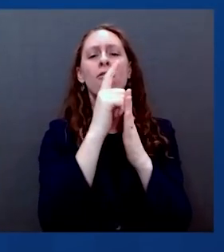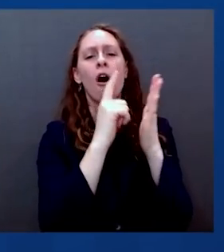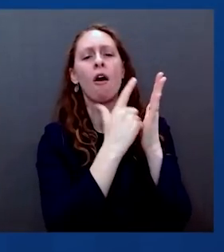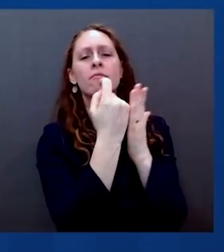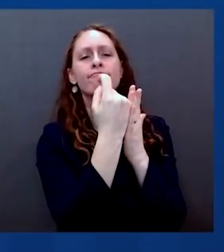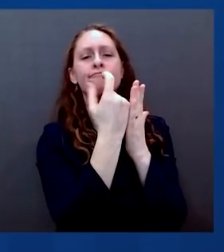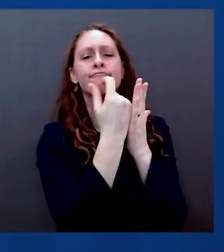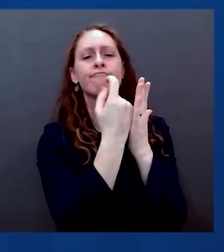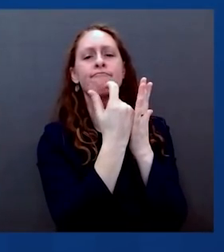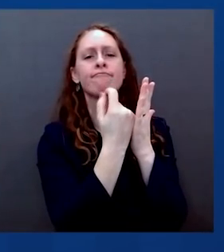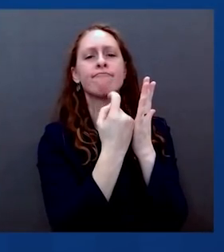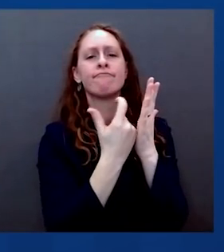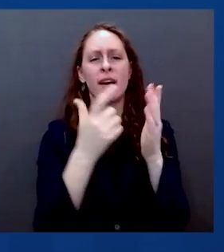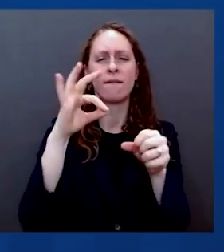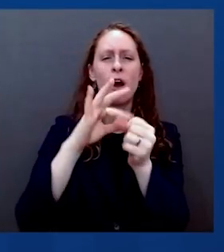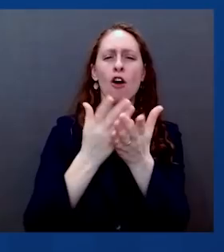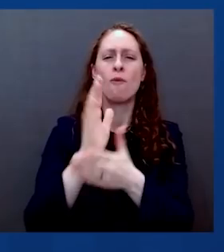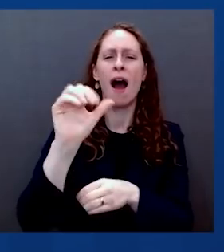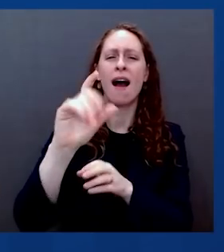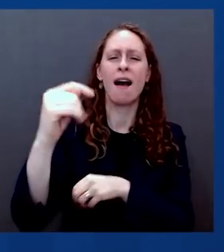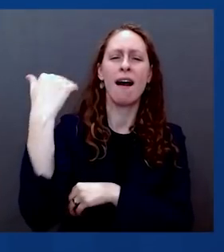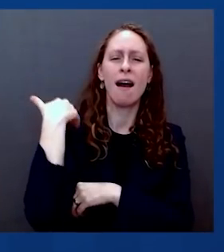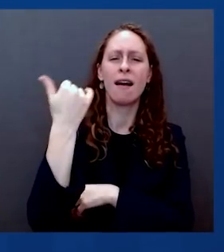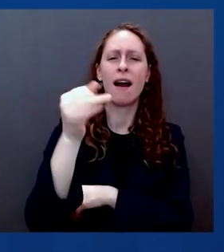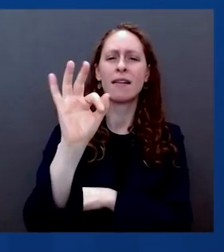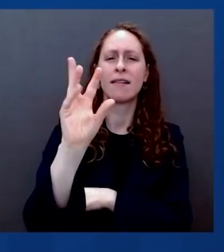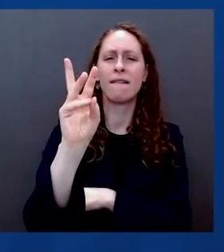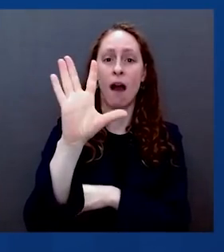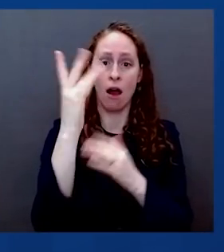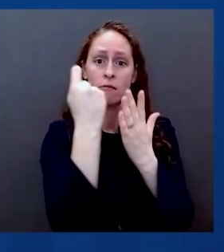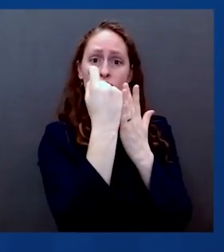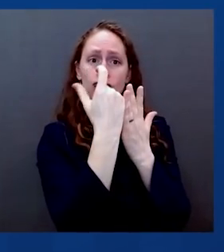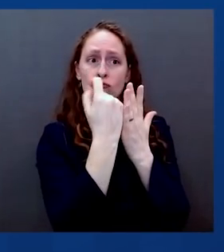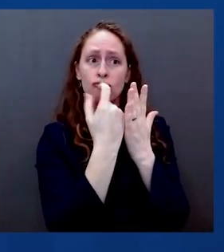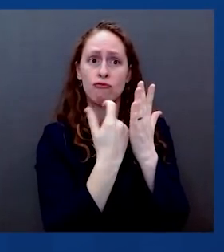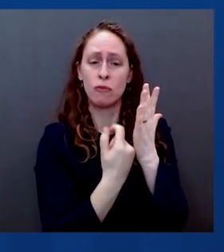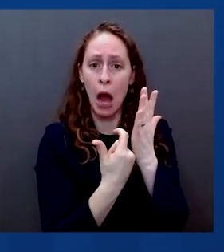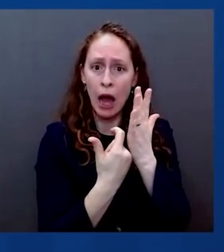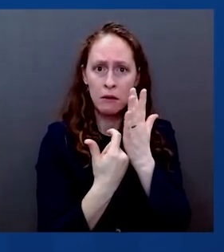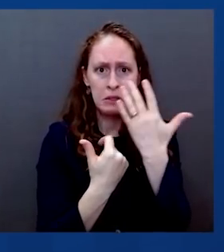Senate Republicans have exploited arcane rules